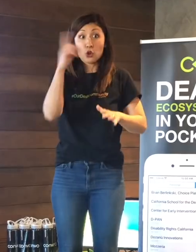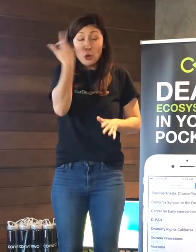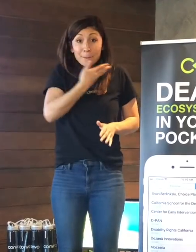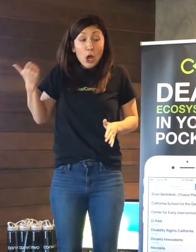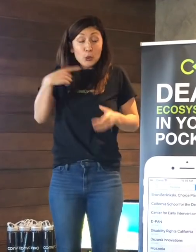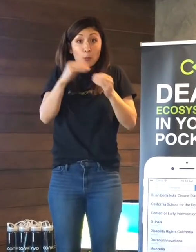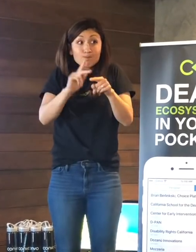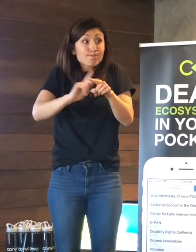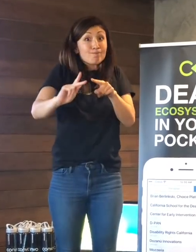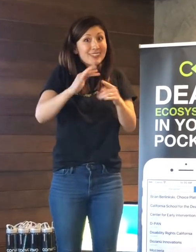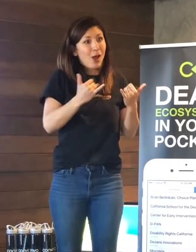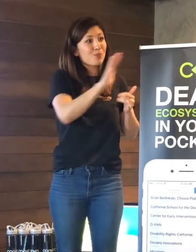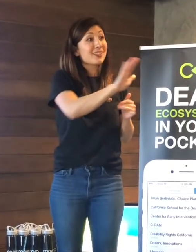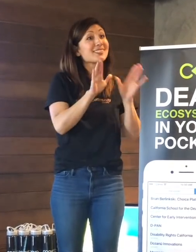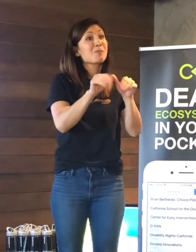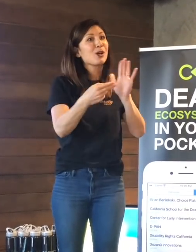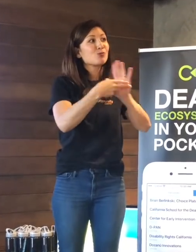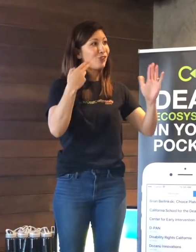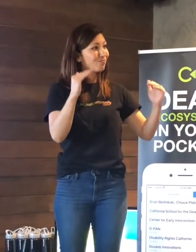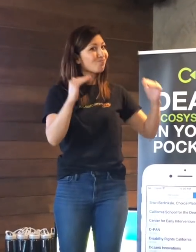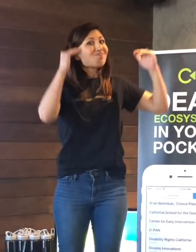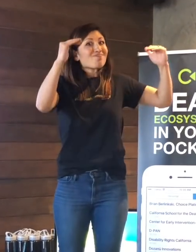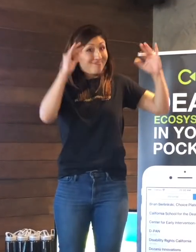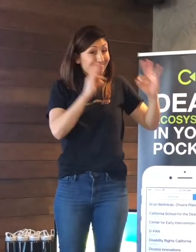The Daily Moth's brand was elevated and looked high-quality and professional.